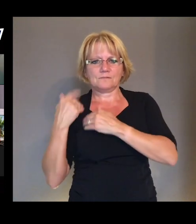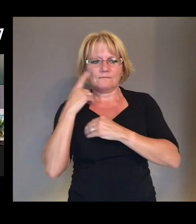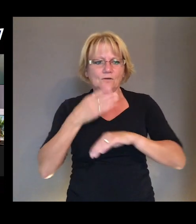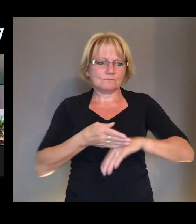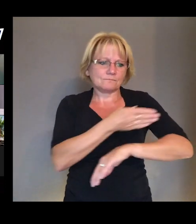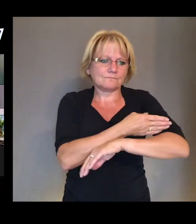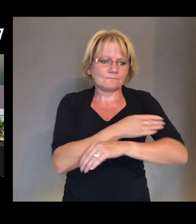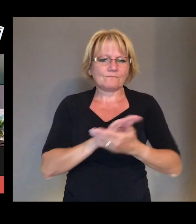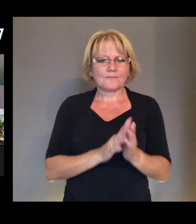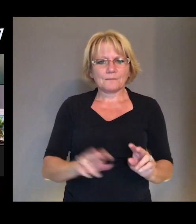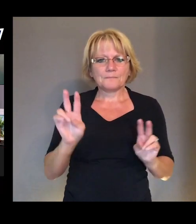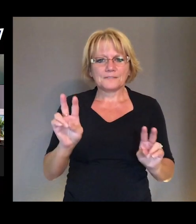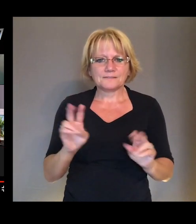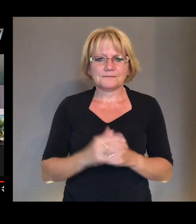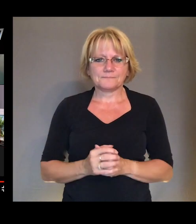in making it better. Peace.